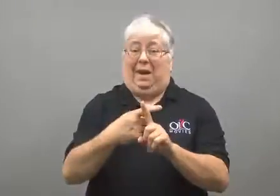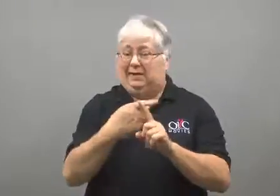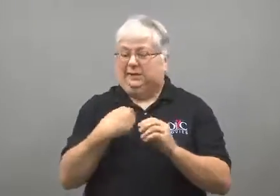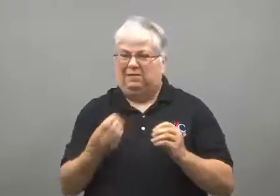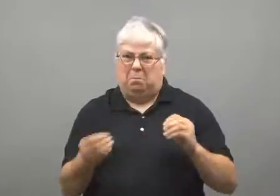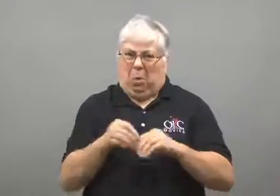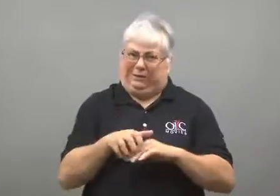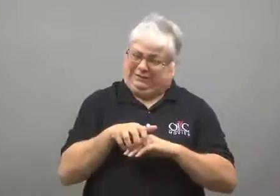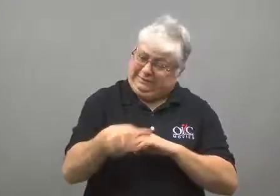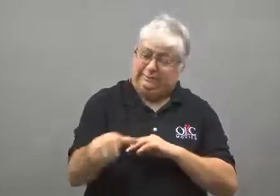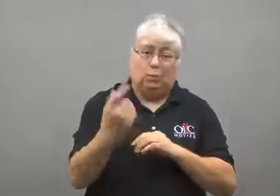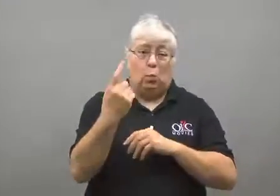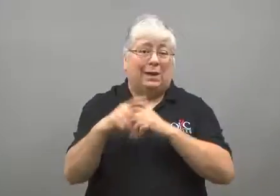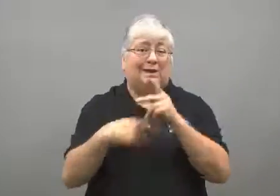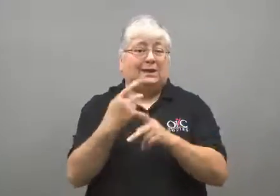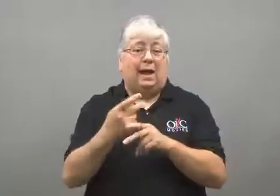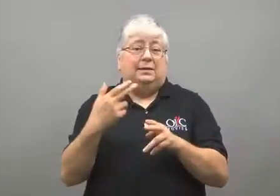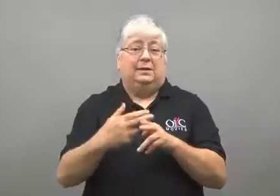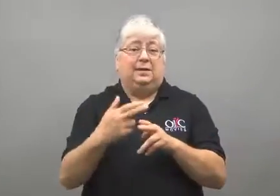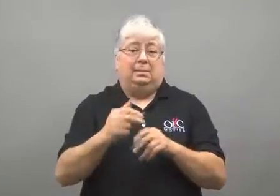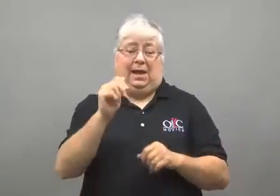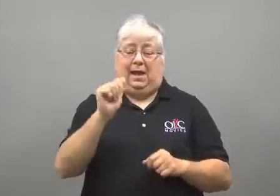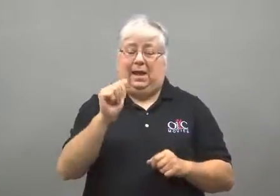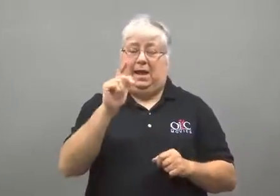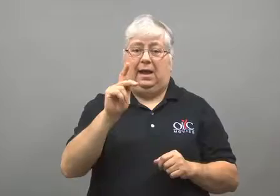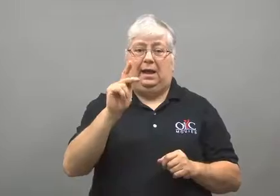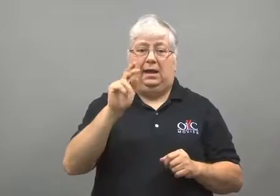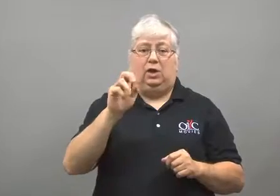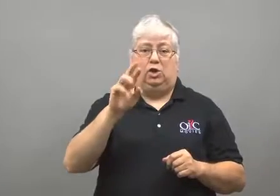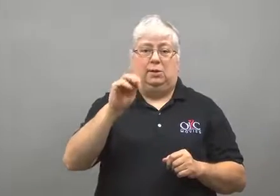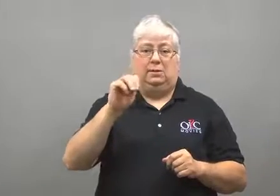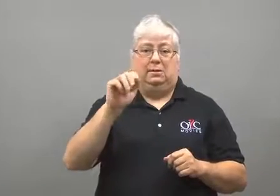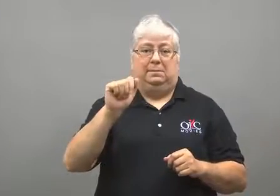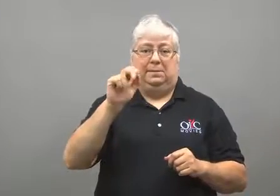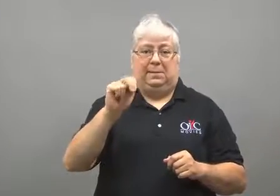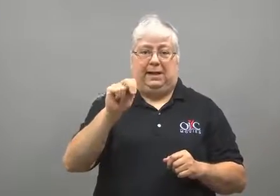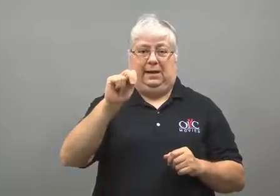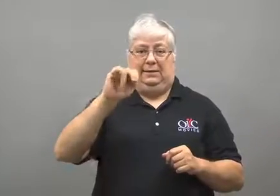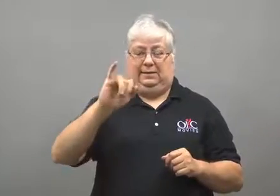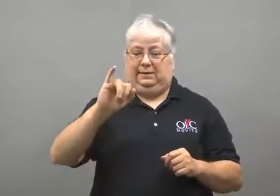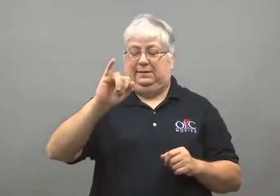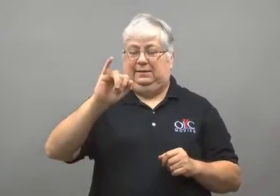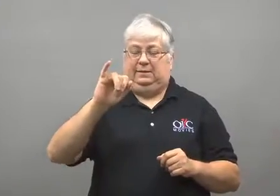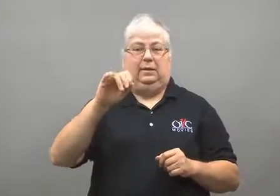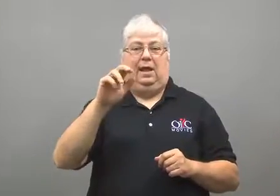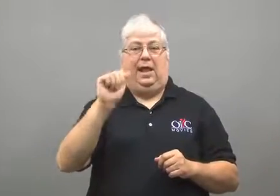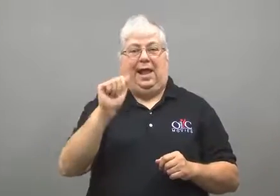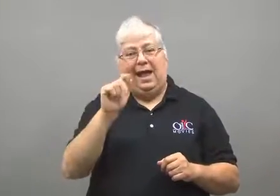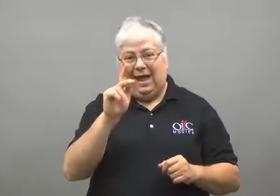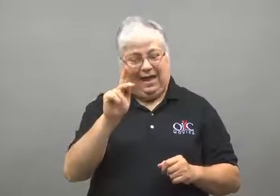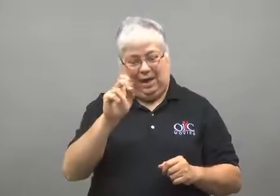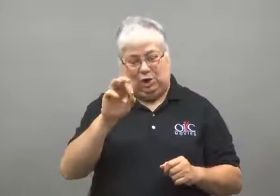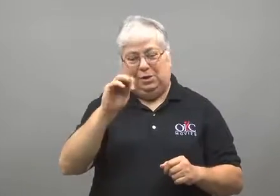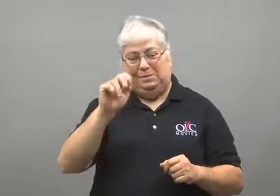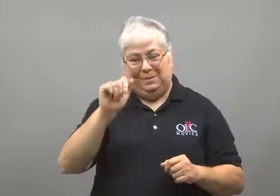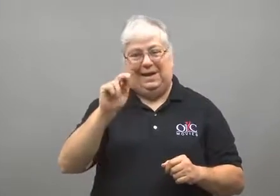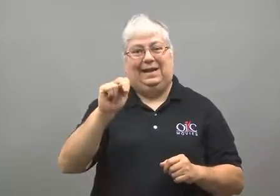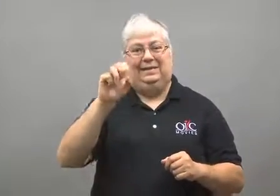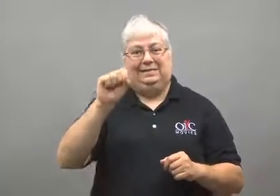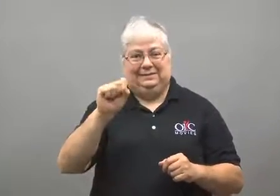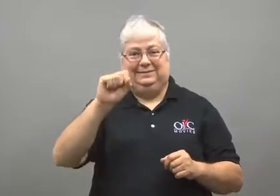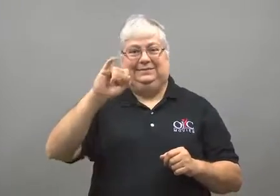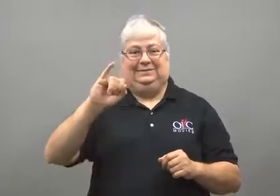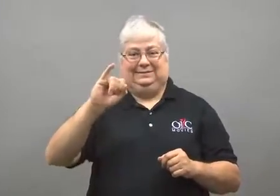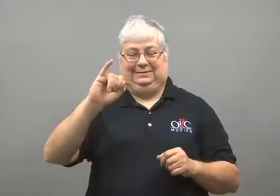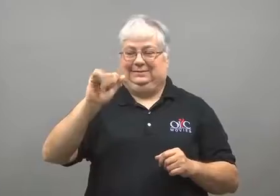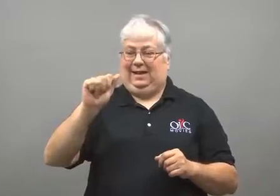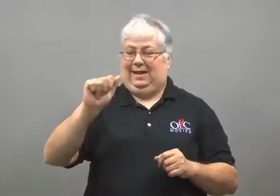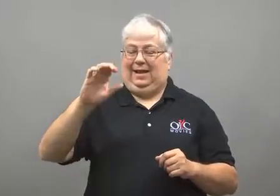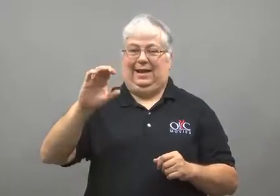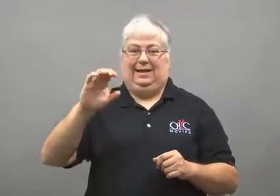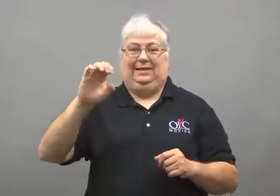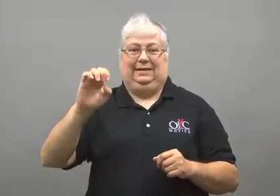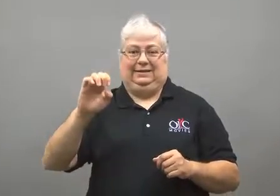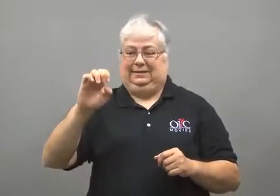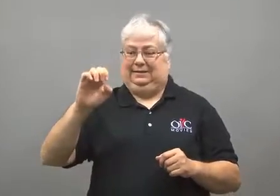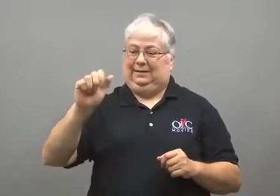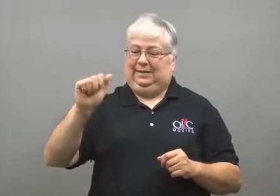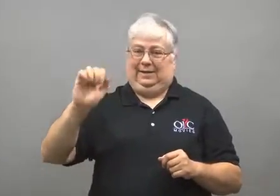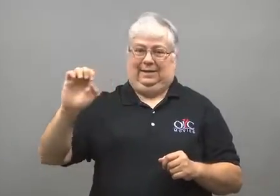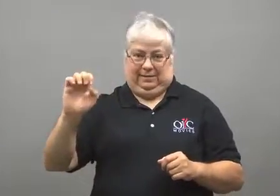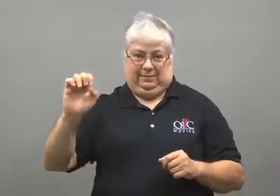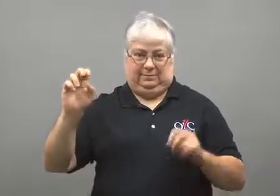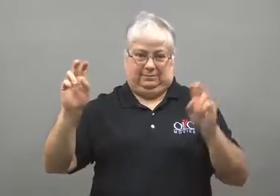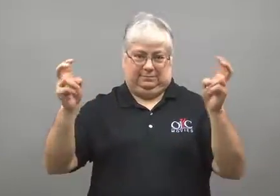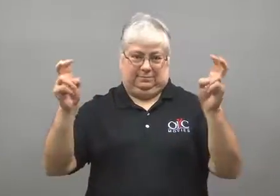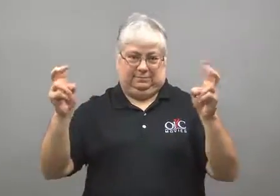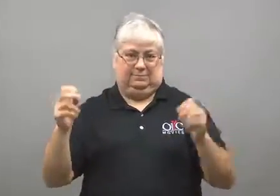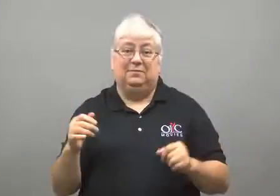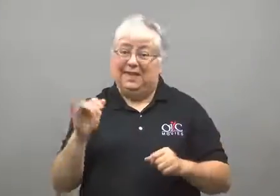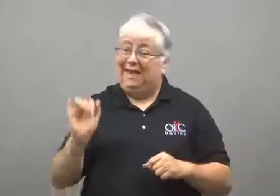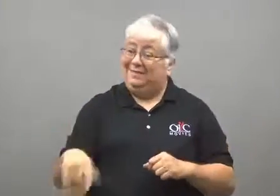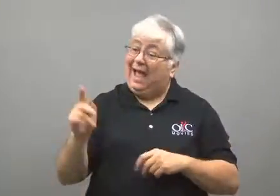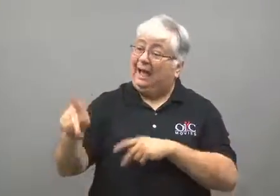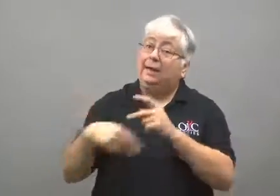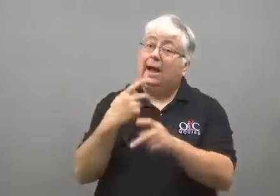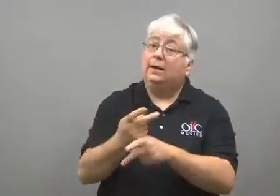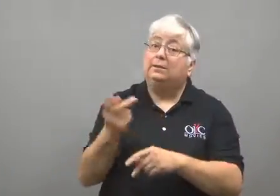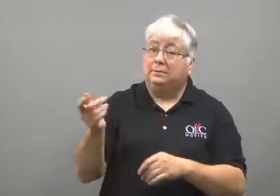In addition, one type, Akkermansiaceae, was present in large numbers.